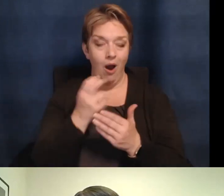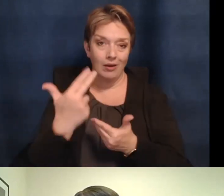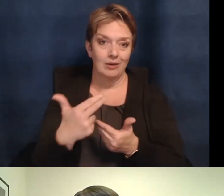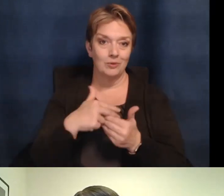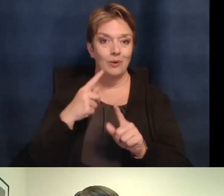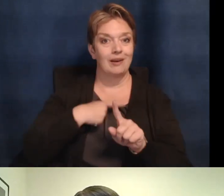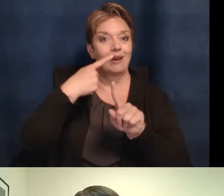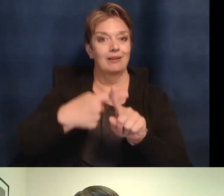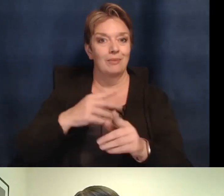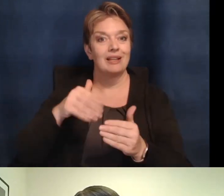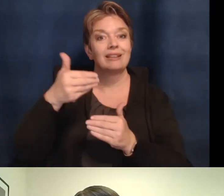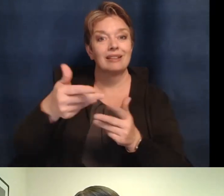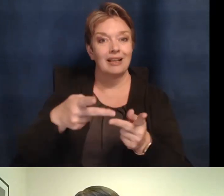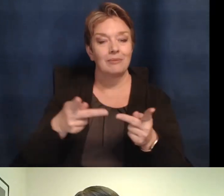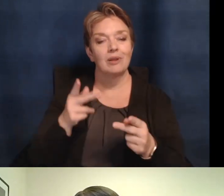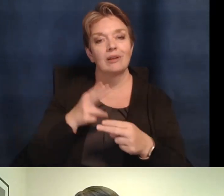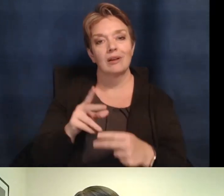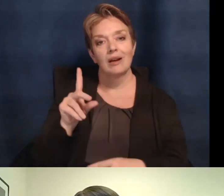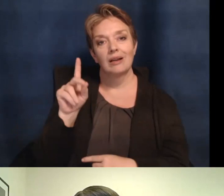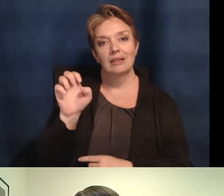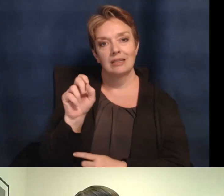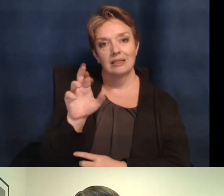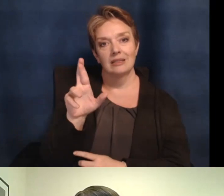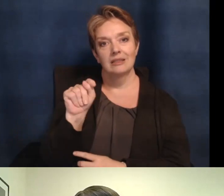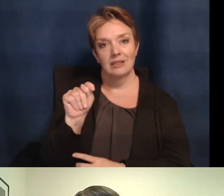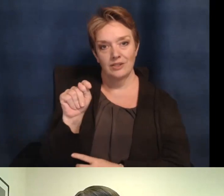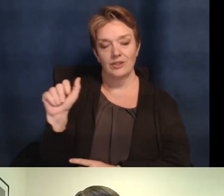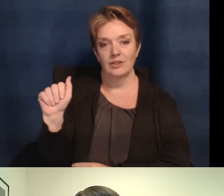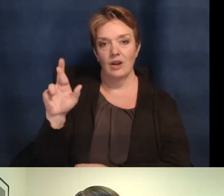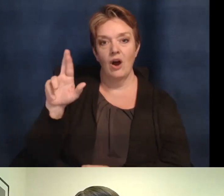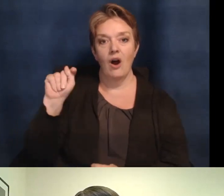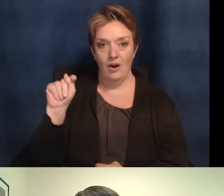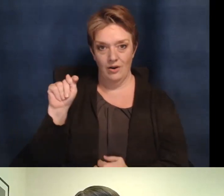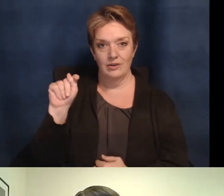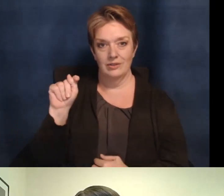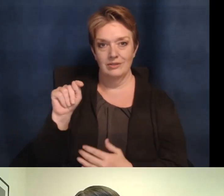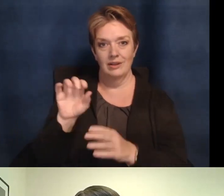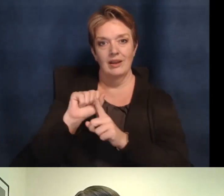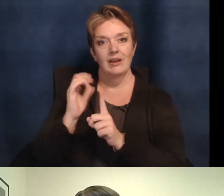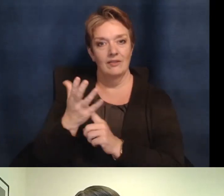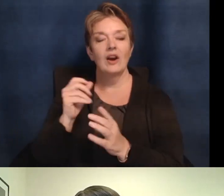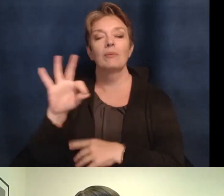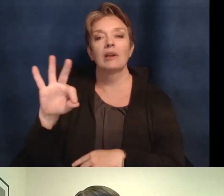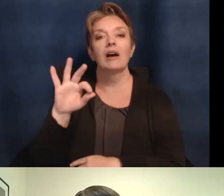which is the desert art environment of sculptor Noah Purifoy, which is in Joshua Tree, California.